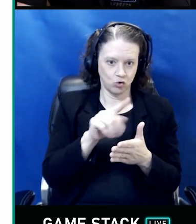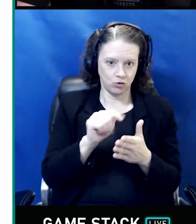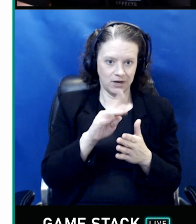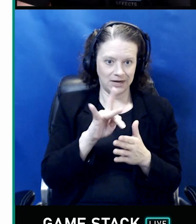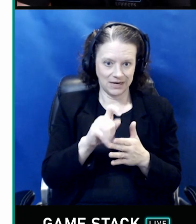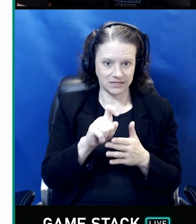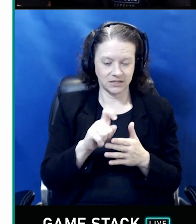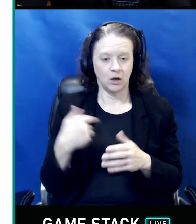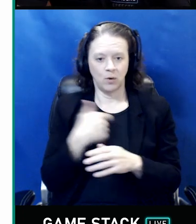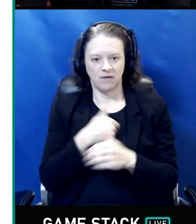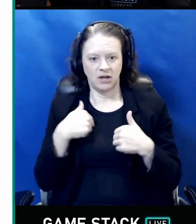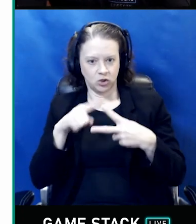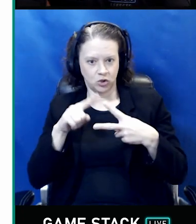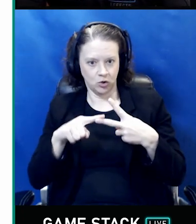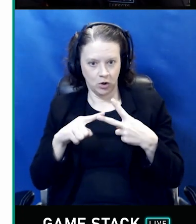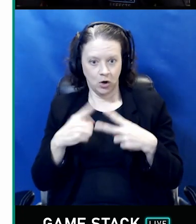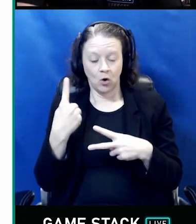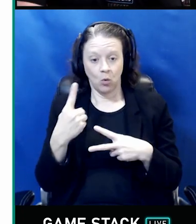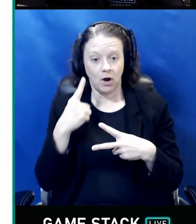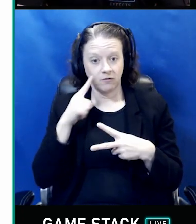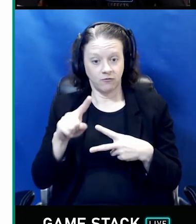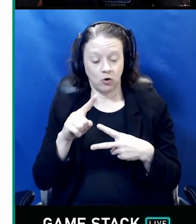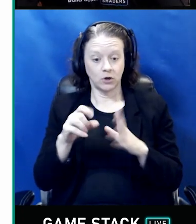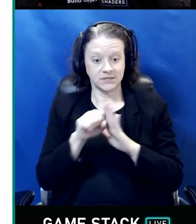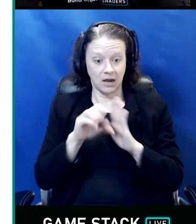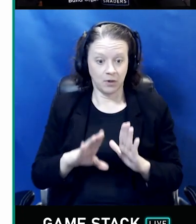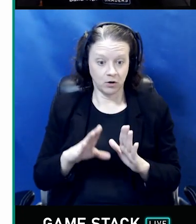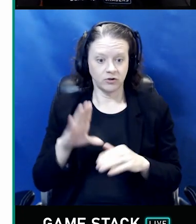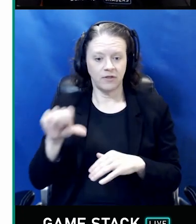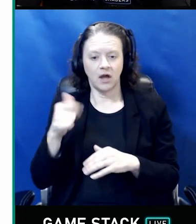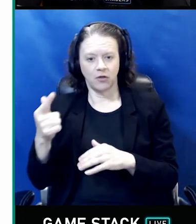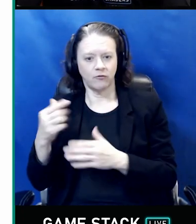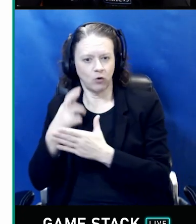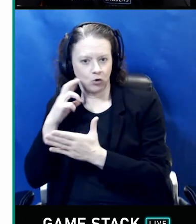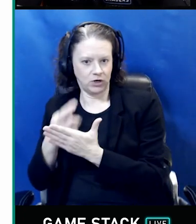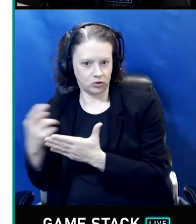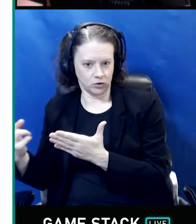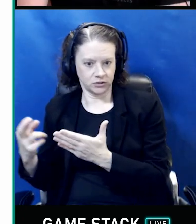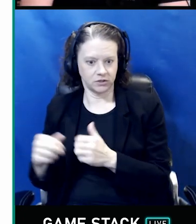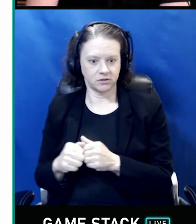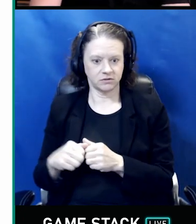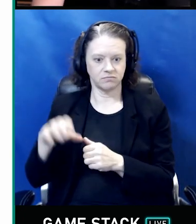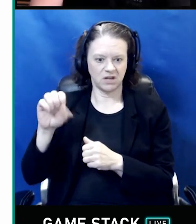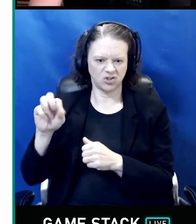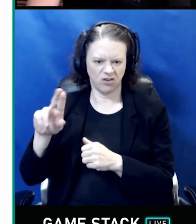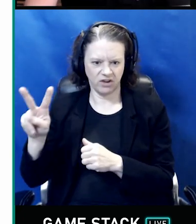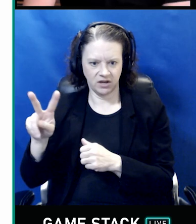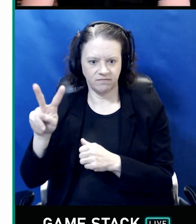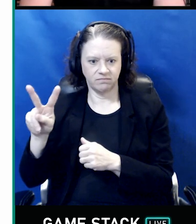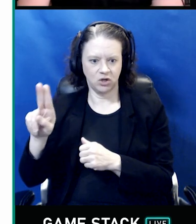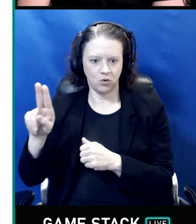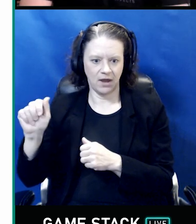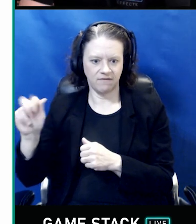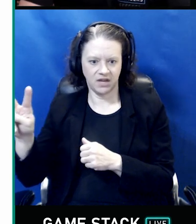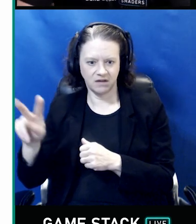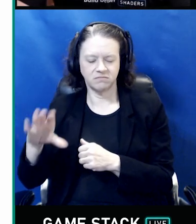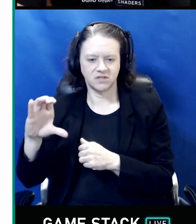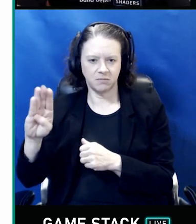which is to say resources. And, the additional requirement that this instills is that previously, if you wanted to set your descriptor heaps and then